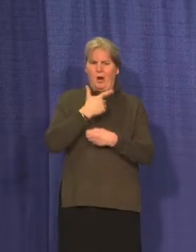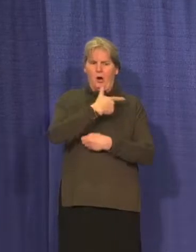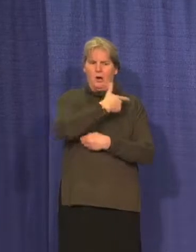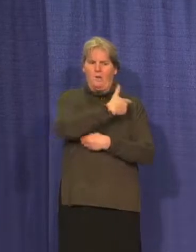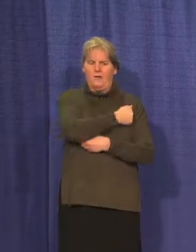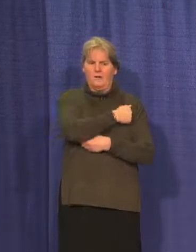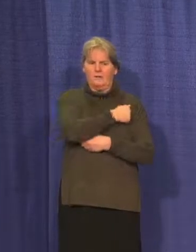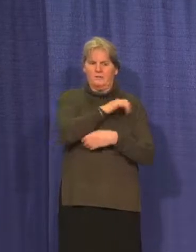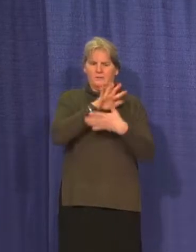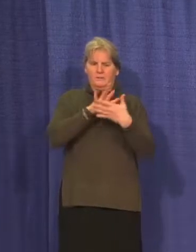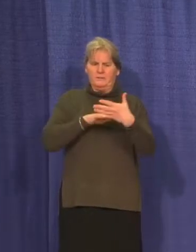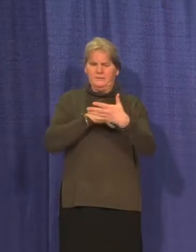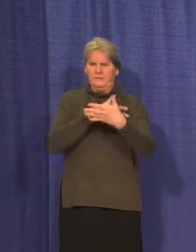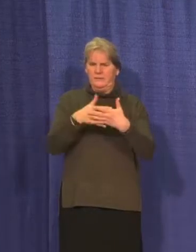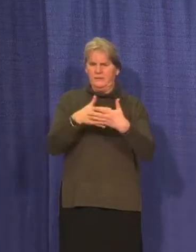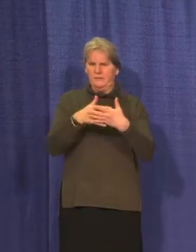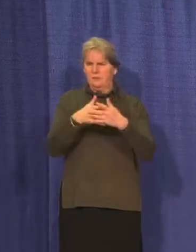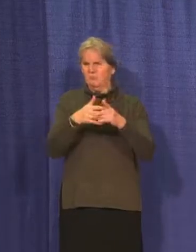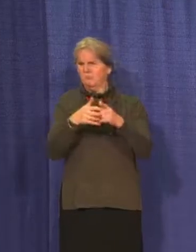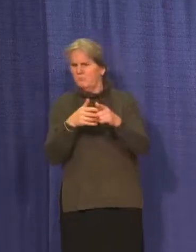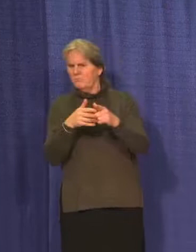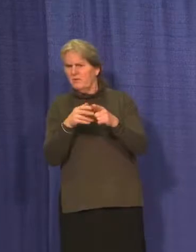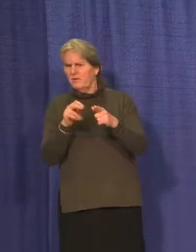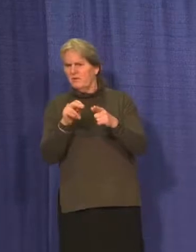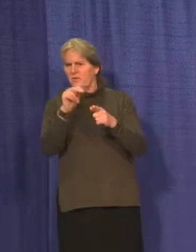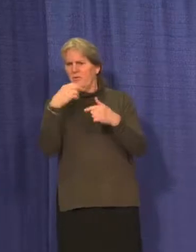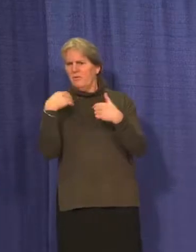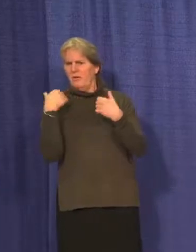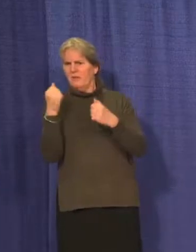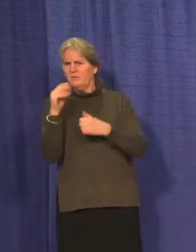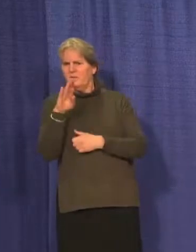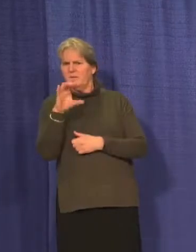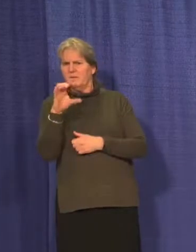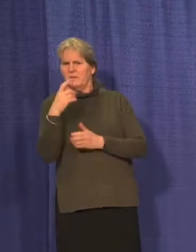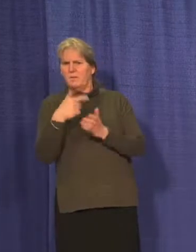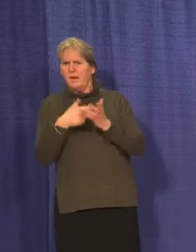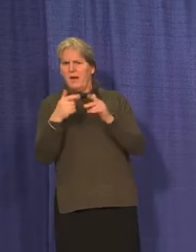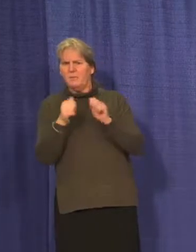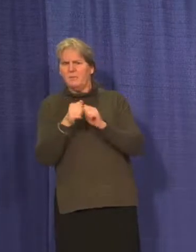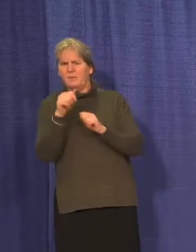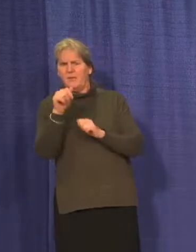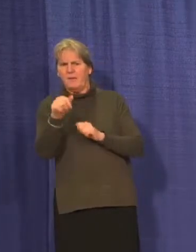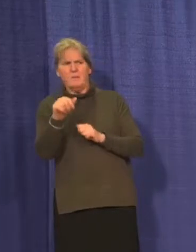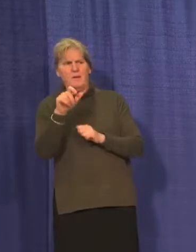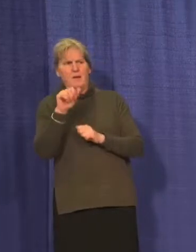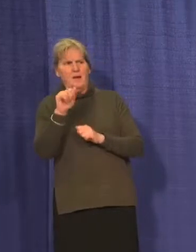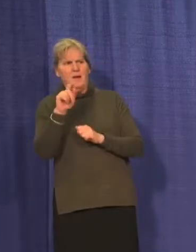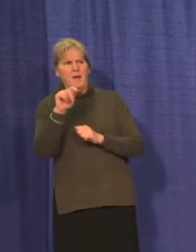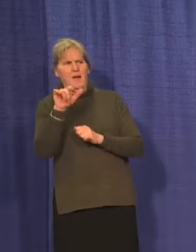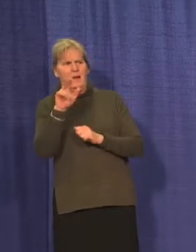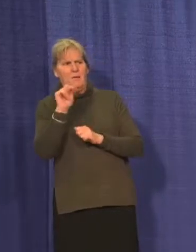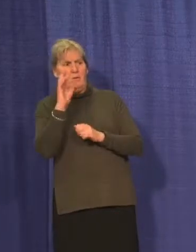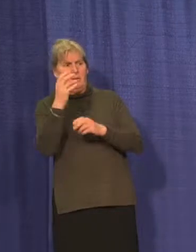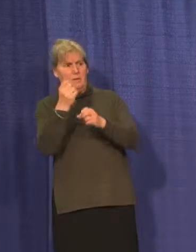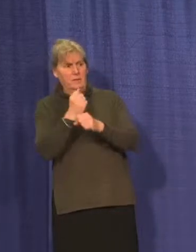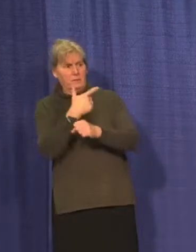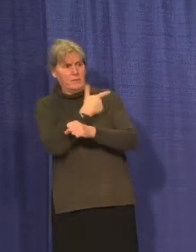Yukon schedule. I have been unable to get news from northern house -- northern health BC regarding vaccinating